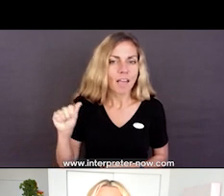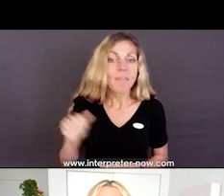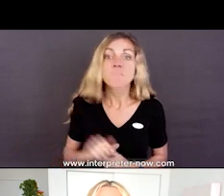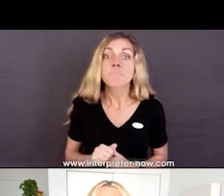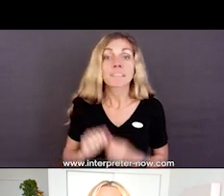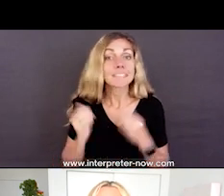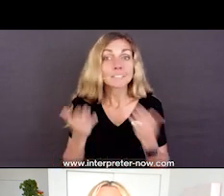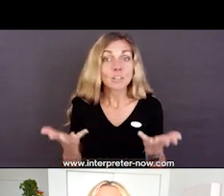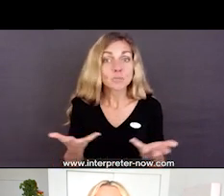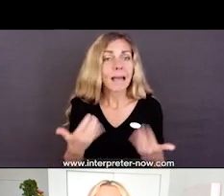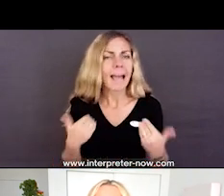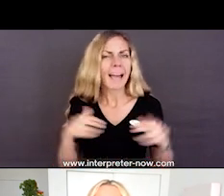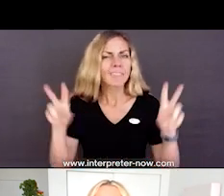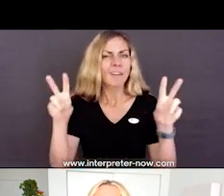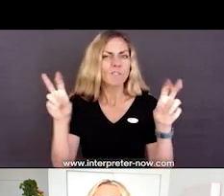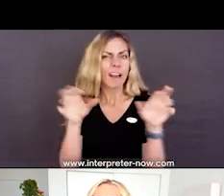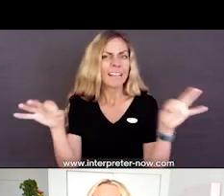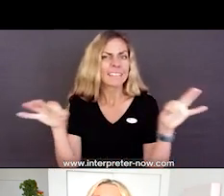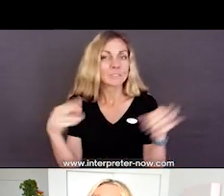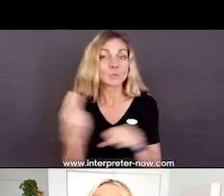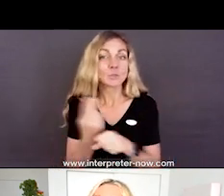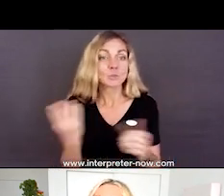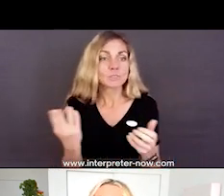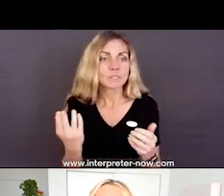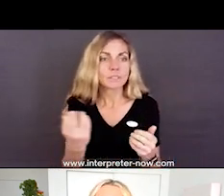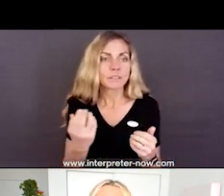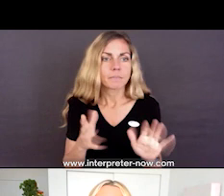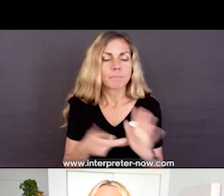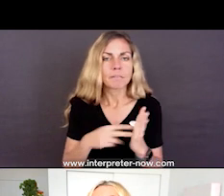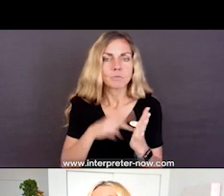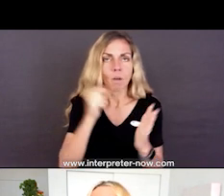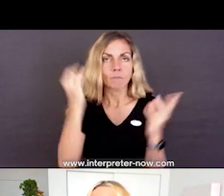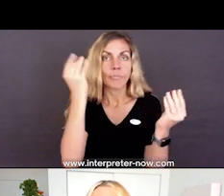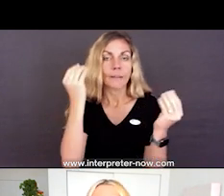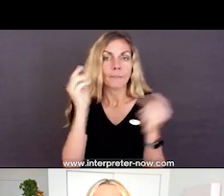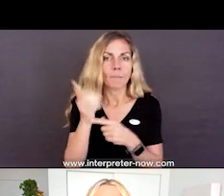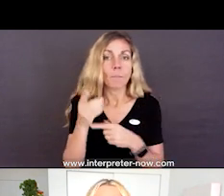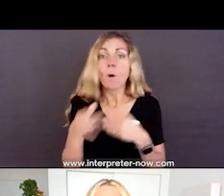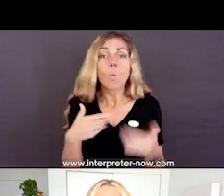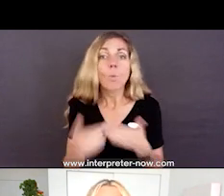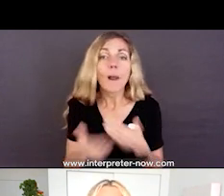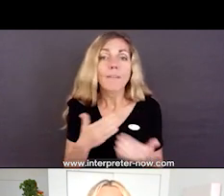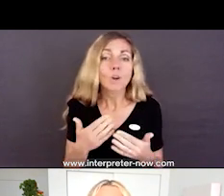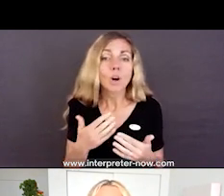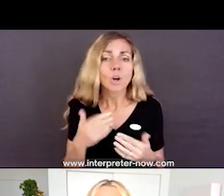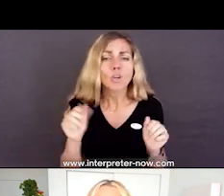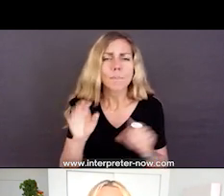Doc Jana suggests here to have a phrase use for this, so you don't have to think about it in the moment, whatever that works for you.